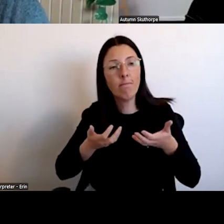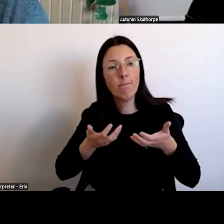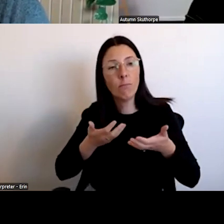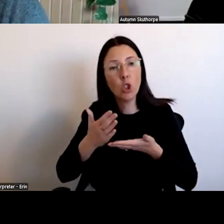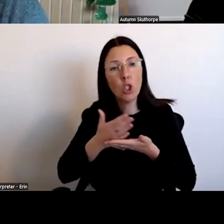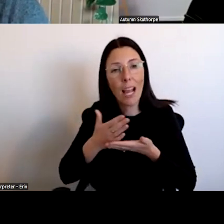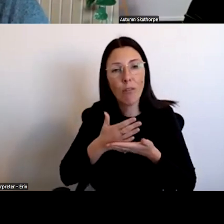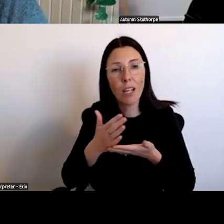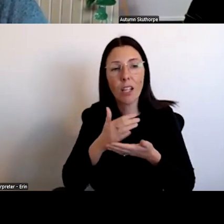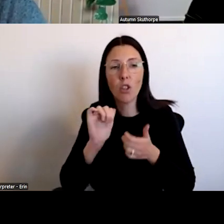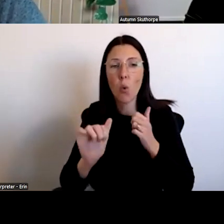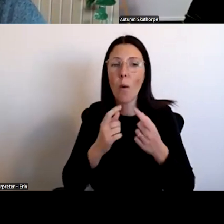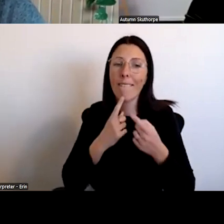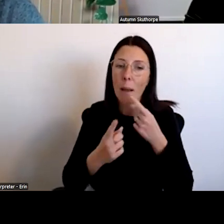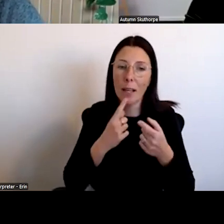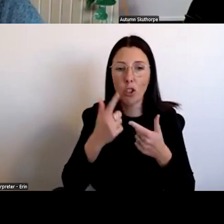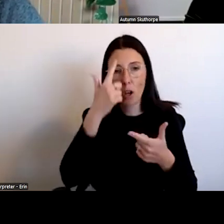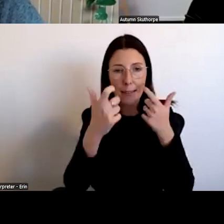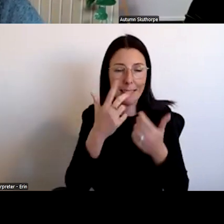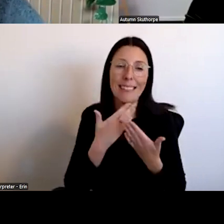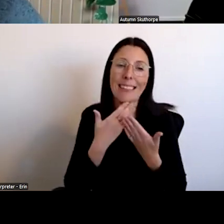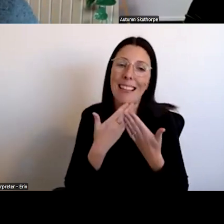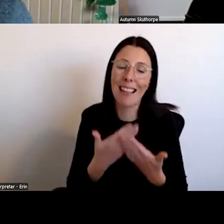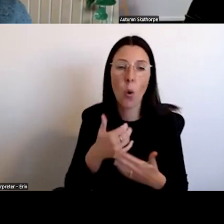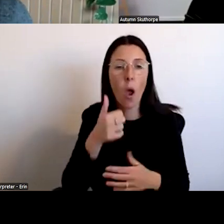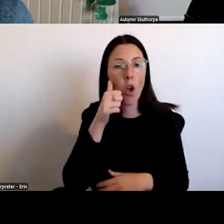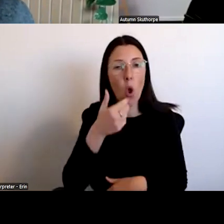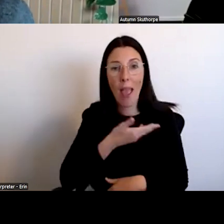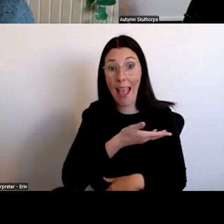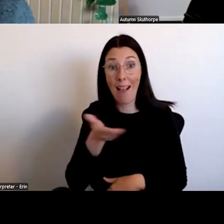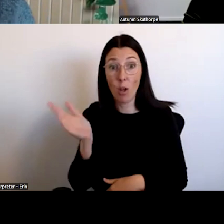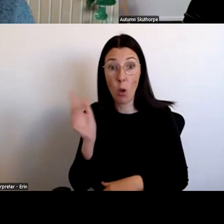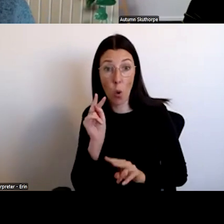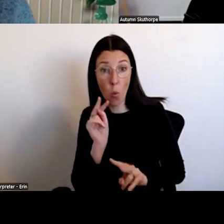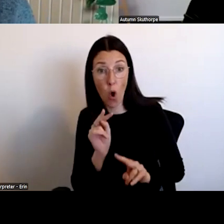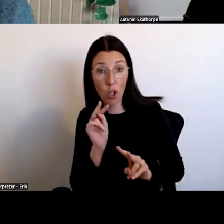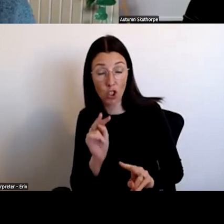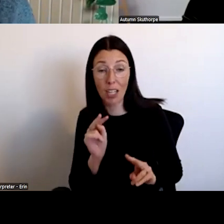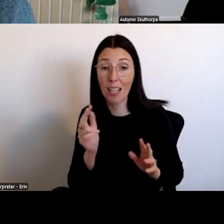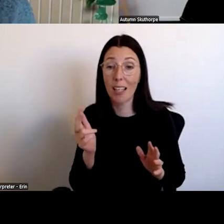I know that everyone here on the conversation has derived such value